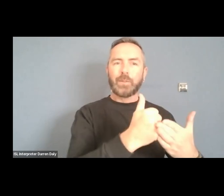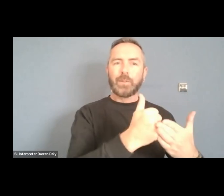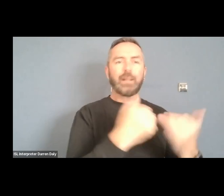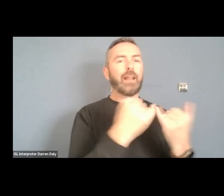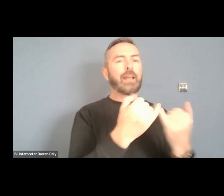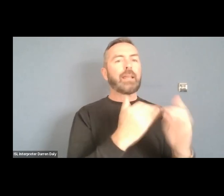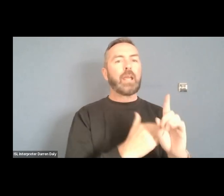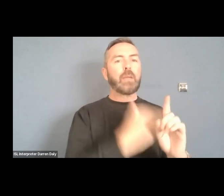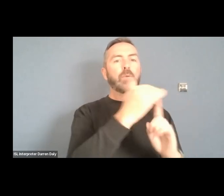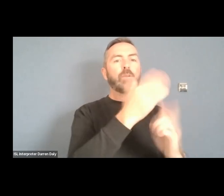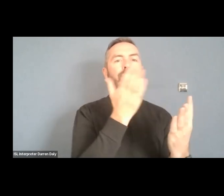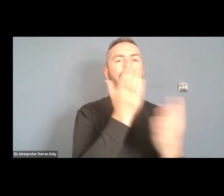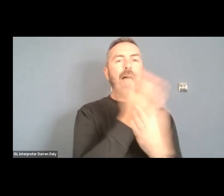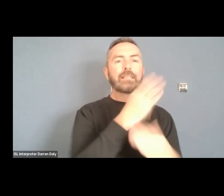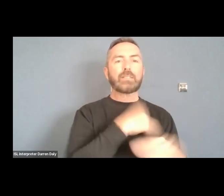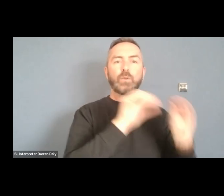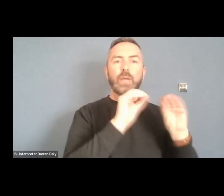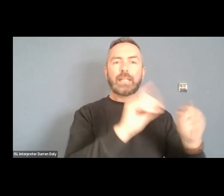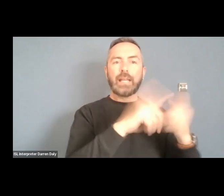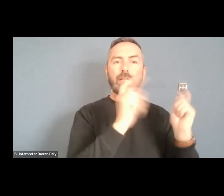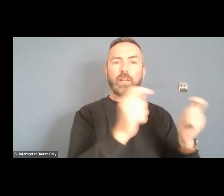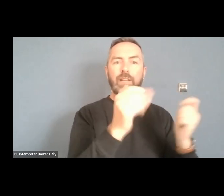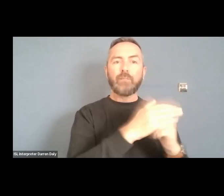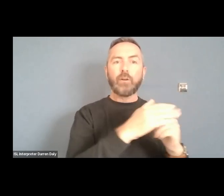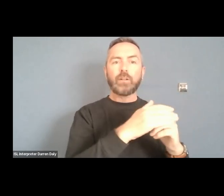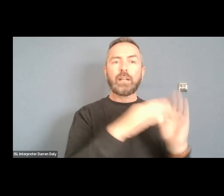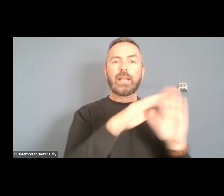education and training for disadvantaged groups, improving access to employment